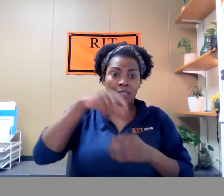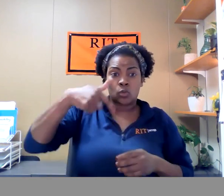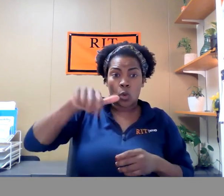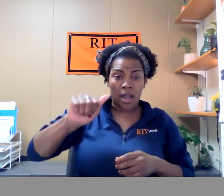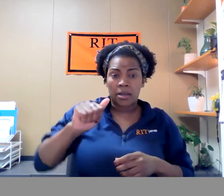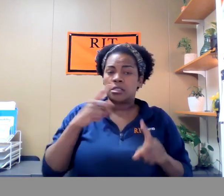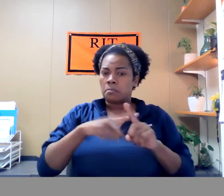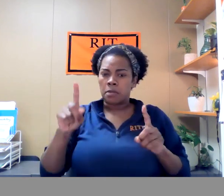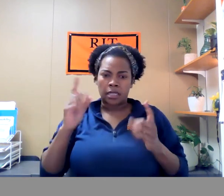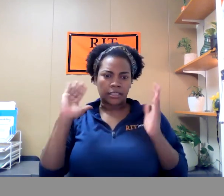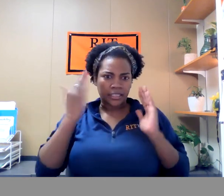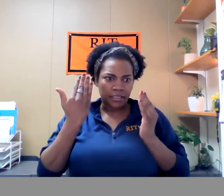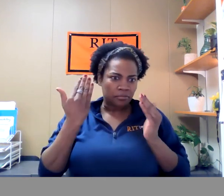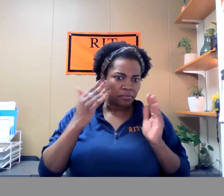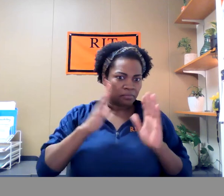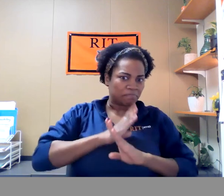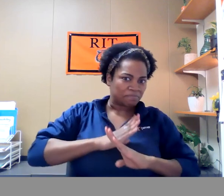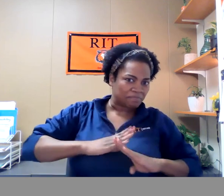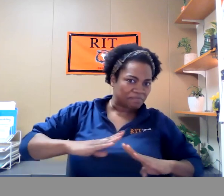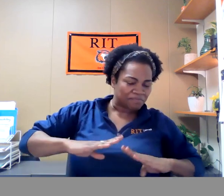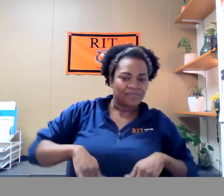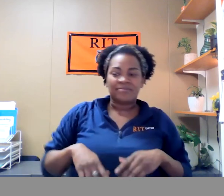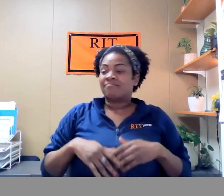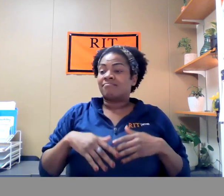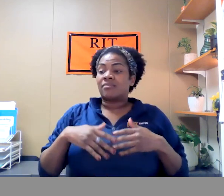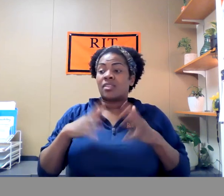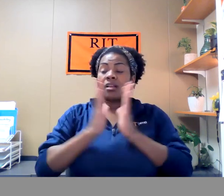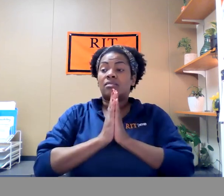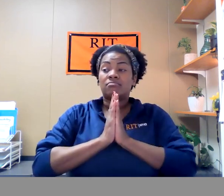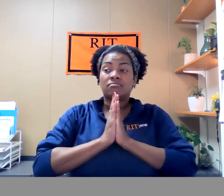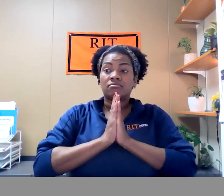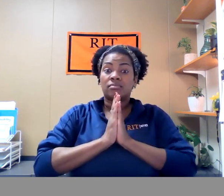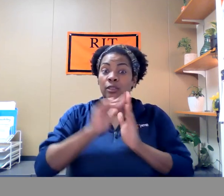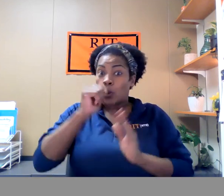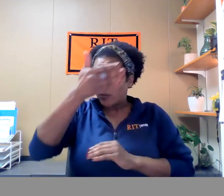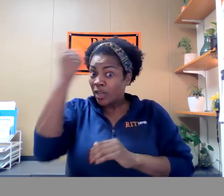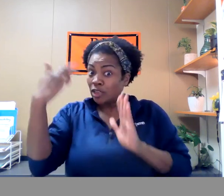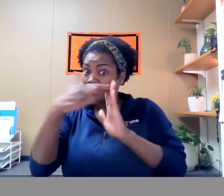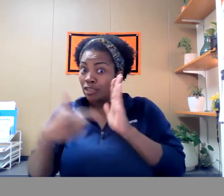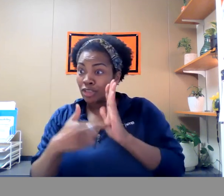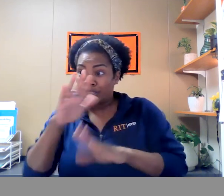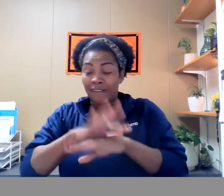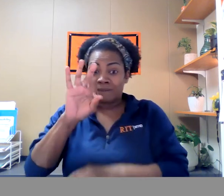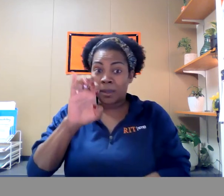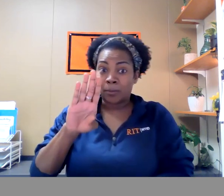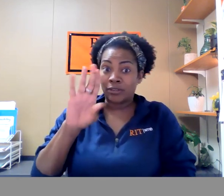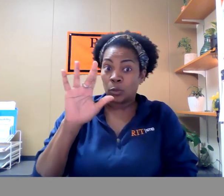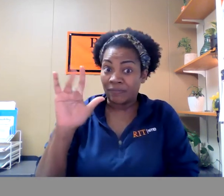You're welcome to send your questions. You can drop it in the Q&A, like, or the chat box here. It seems pretty quiet, but please don't forget